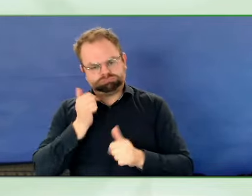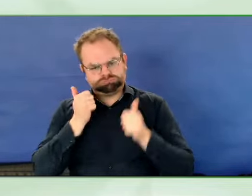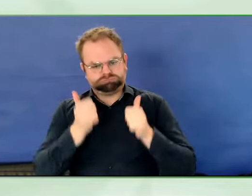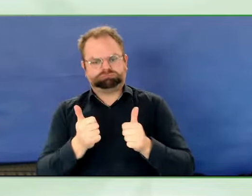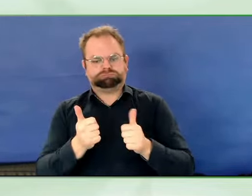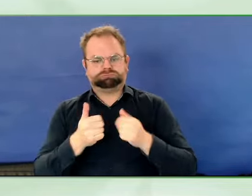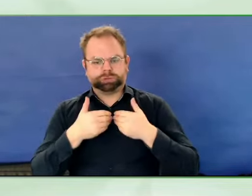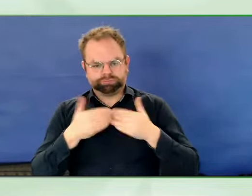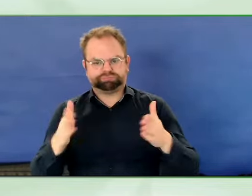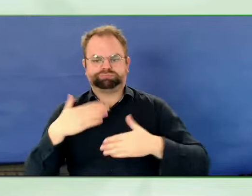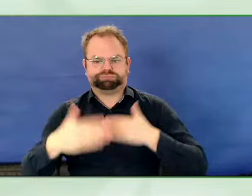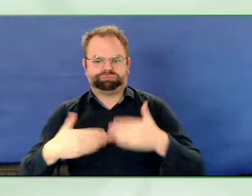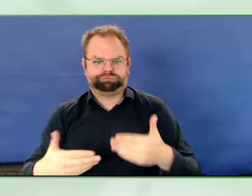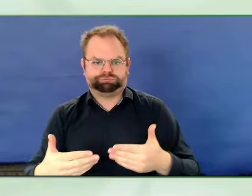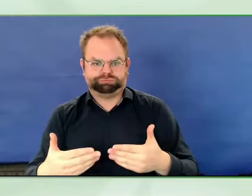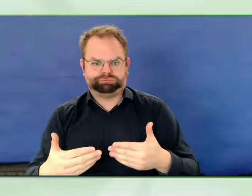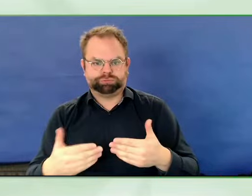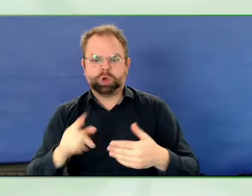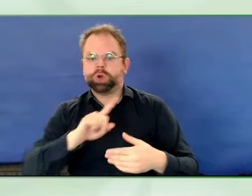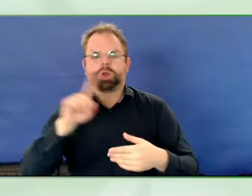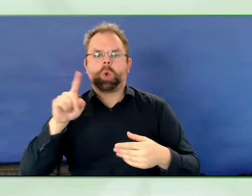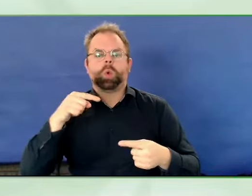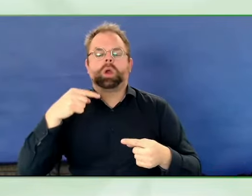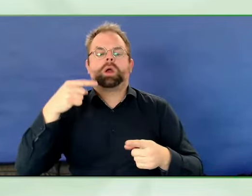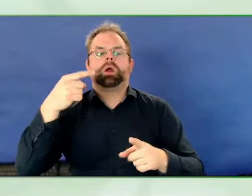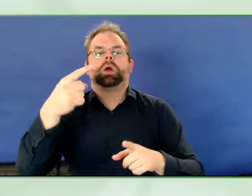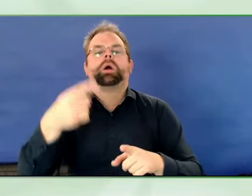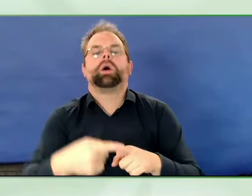We were being interviewed by the wonderful Caroline Casey.